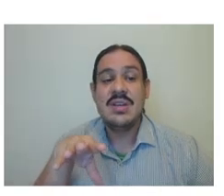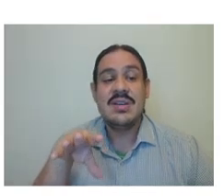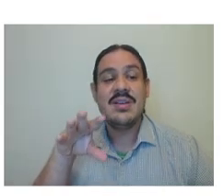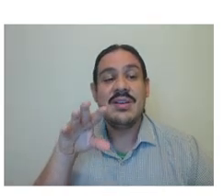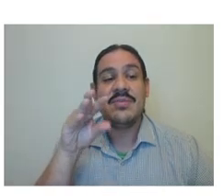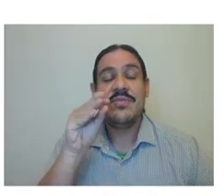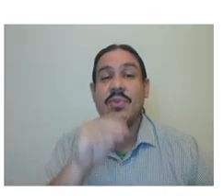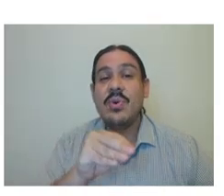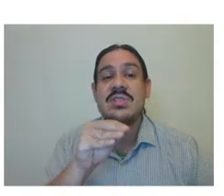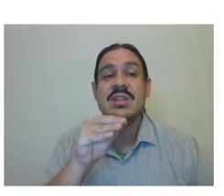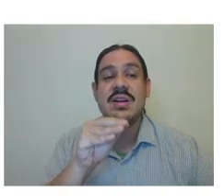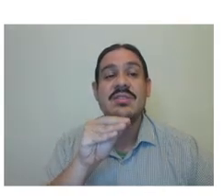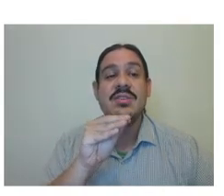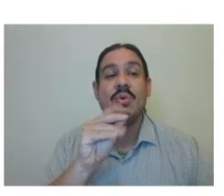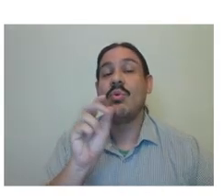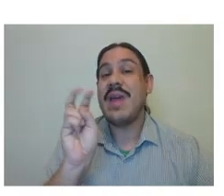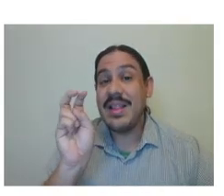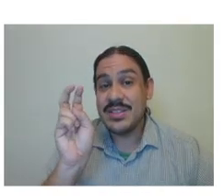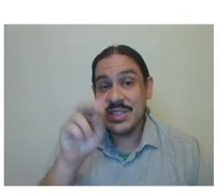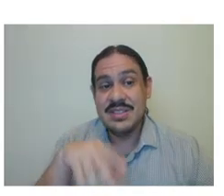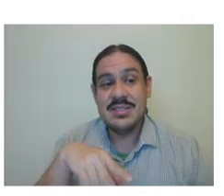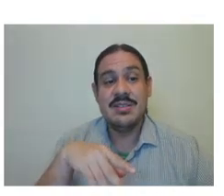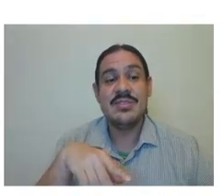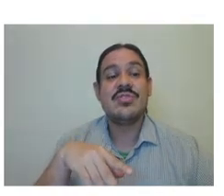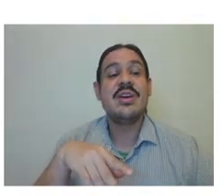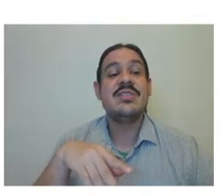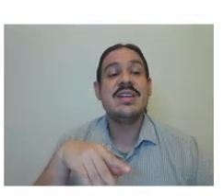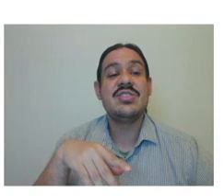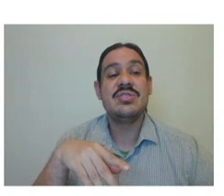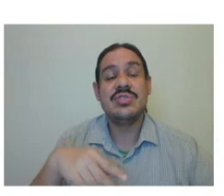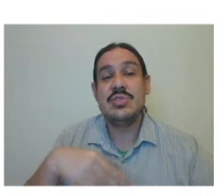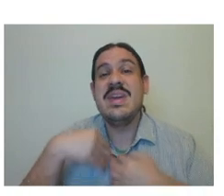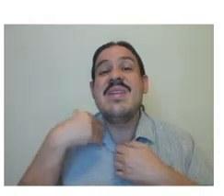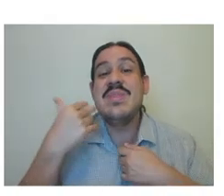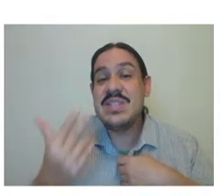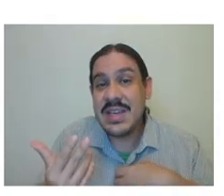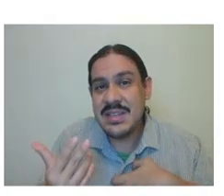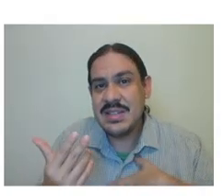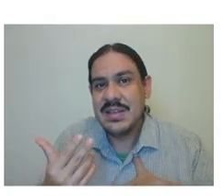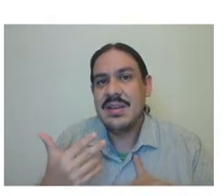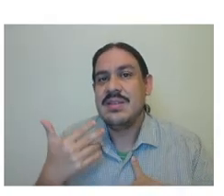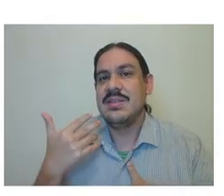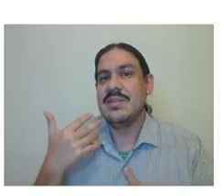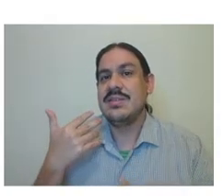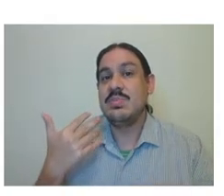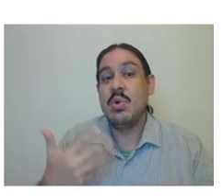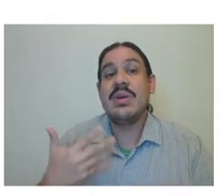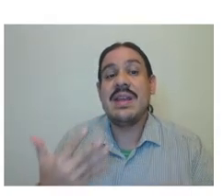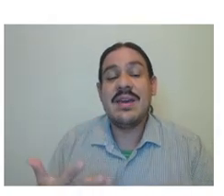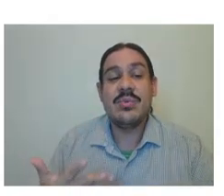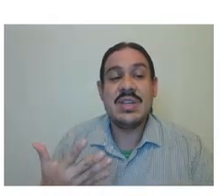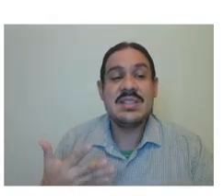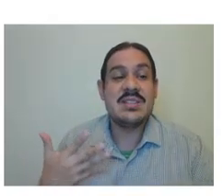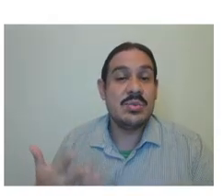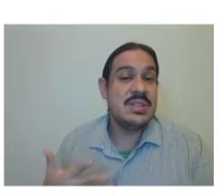as possible but this method has proven to be not very effective